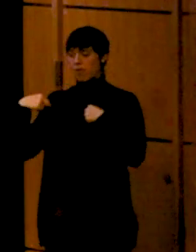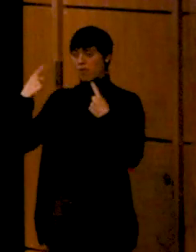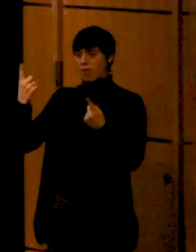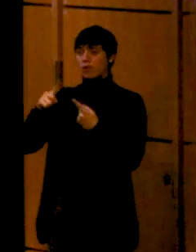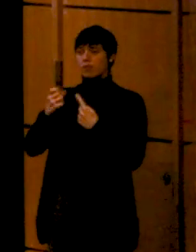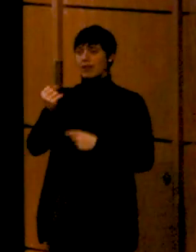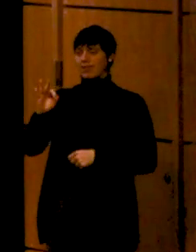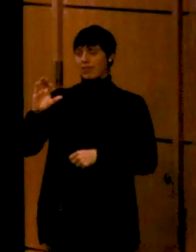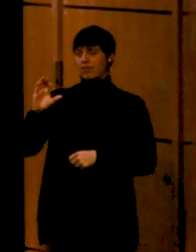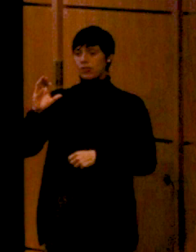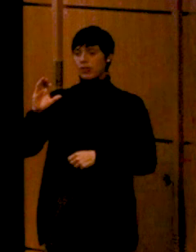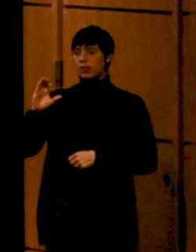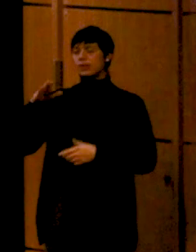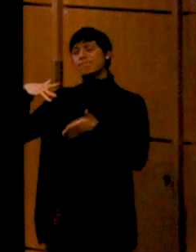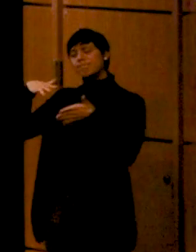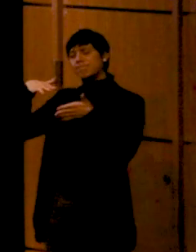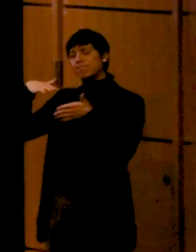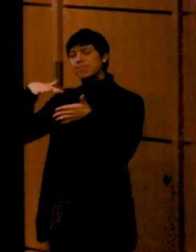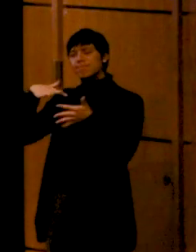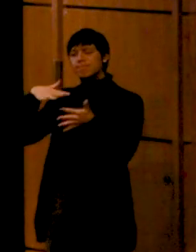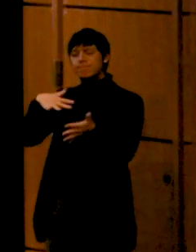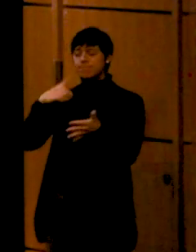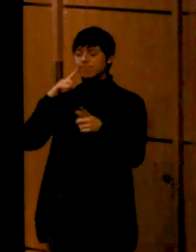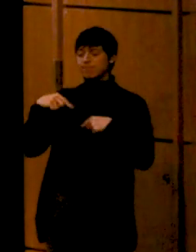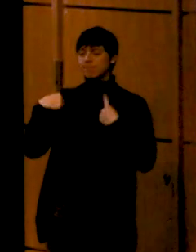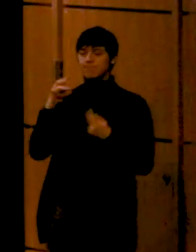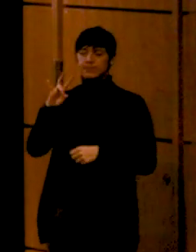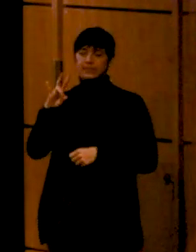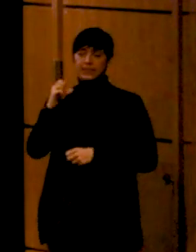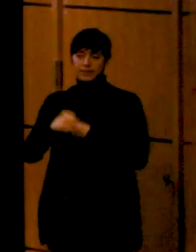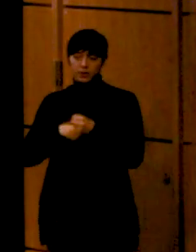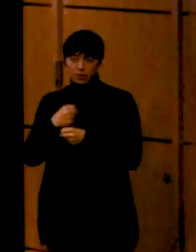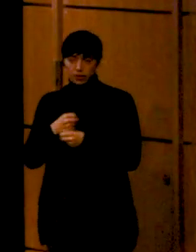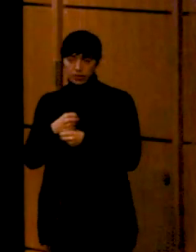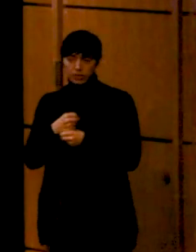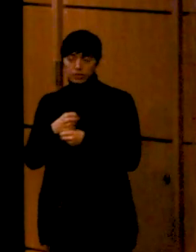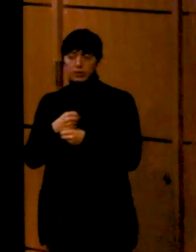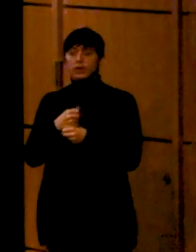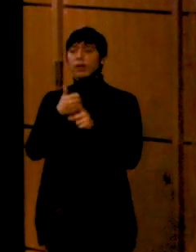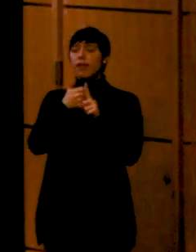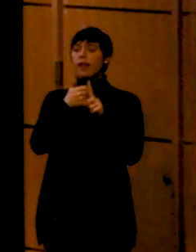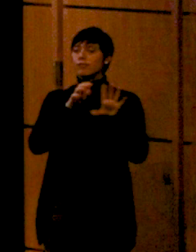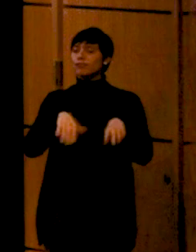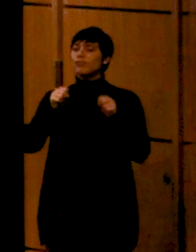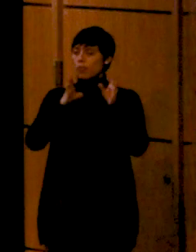Over the past seven years, he has organized several significant exhibitions for the museum,